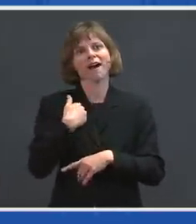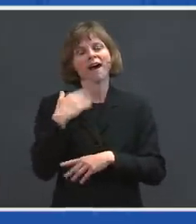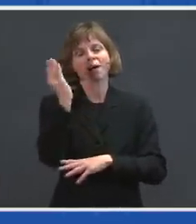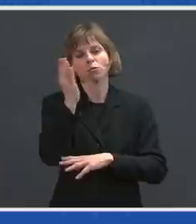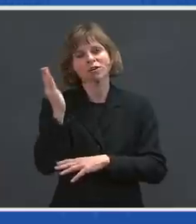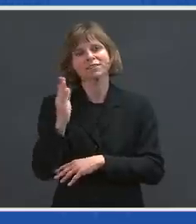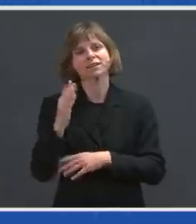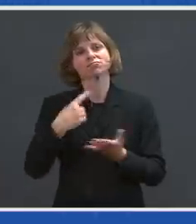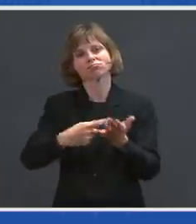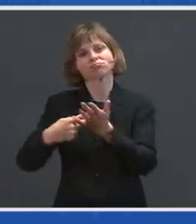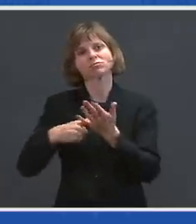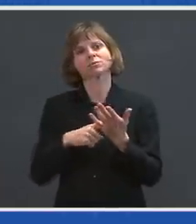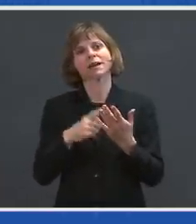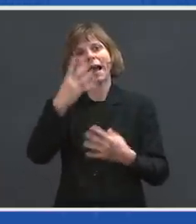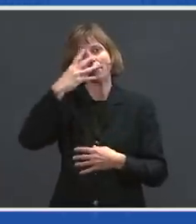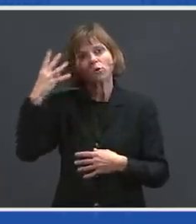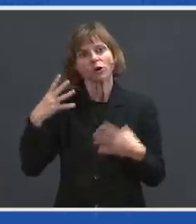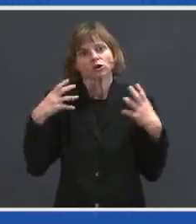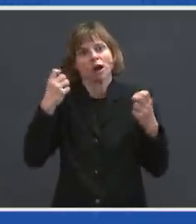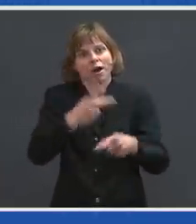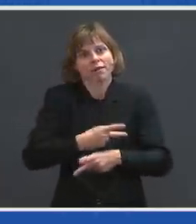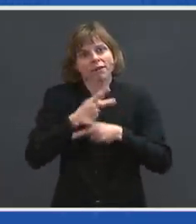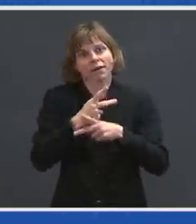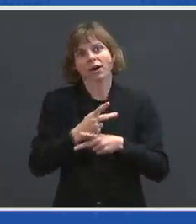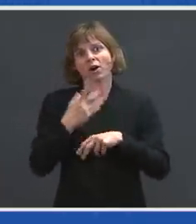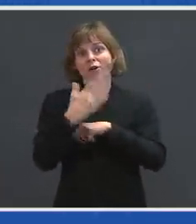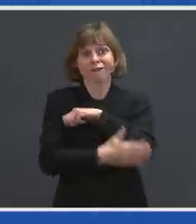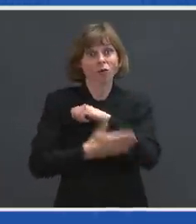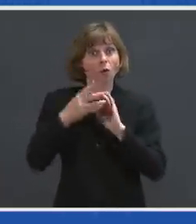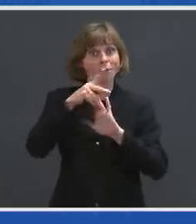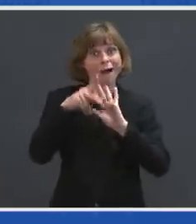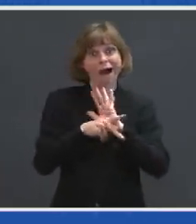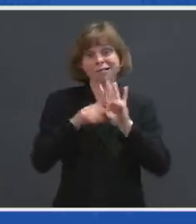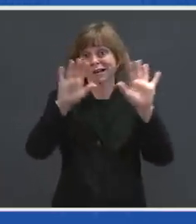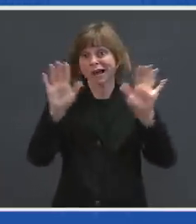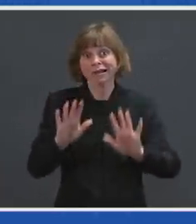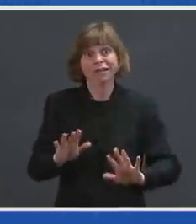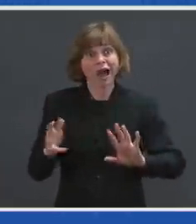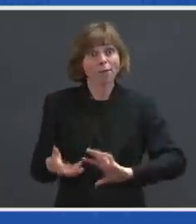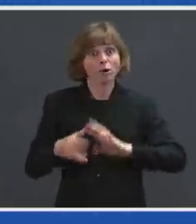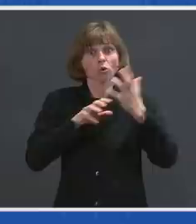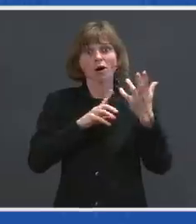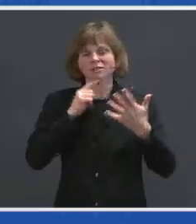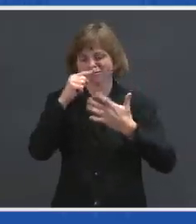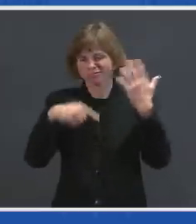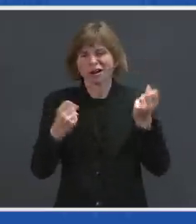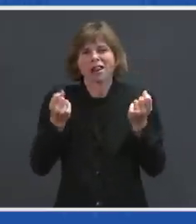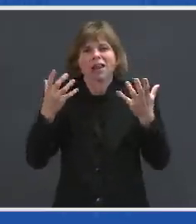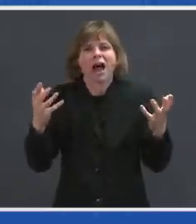healthcare, foreign policy, climate crisis, and a lot more. And as you work on all of these,